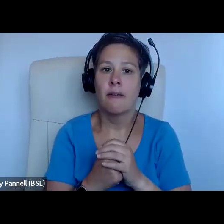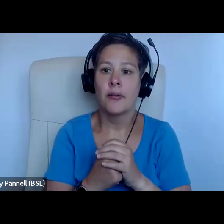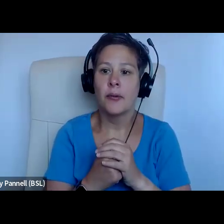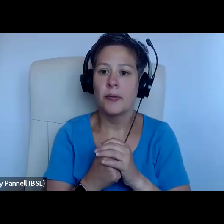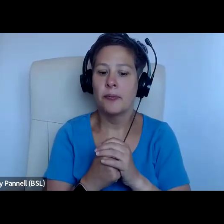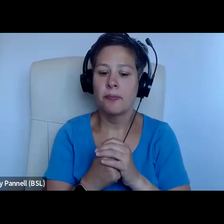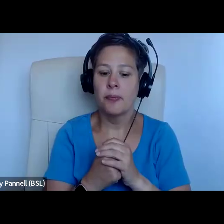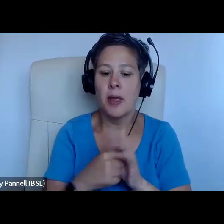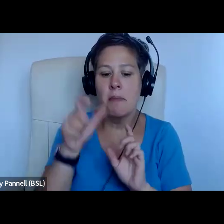run all the questions together.